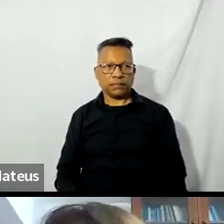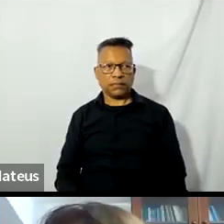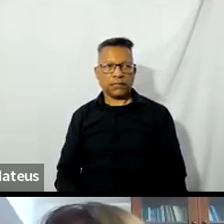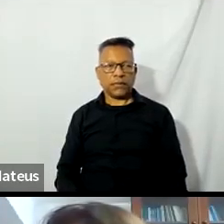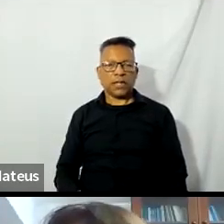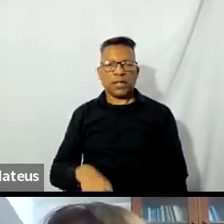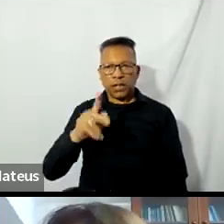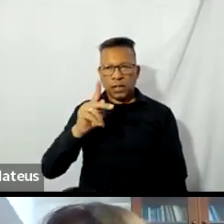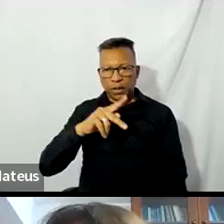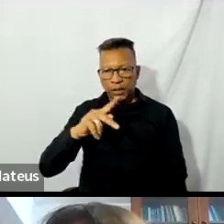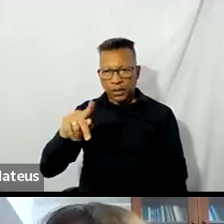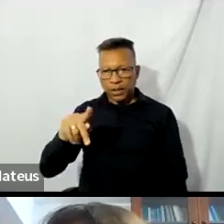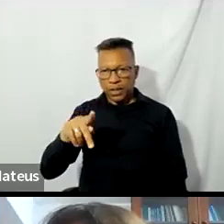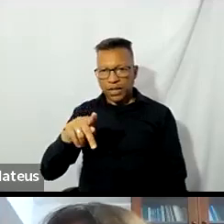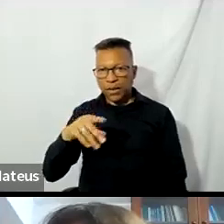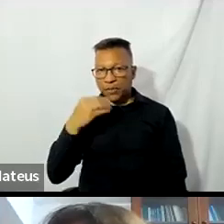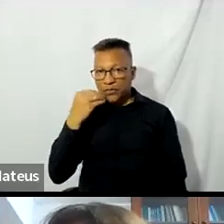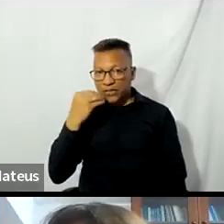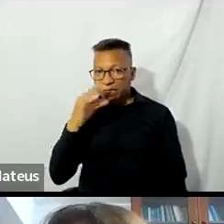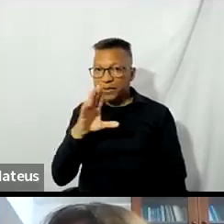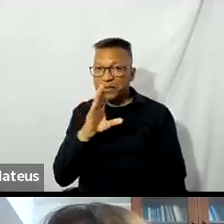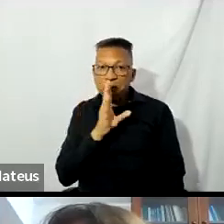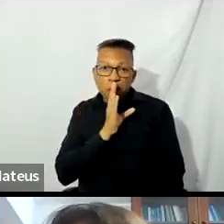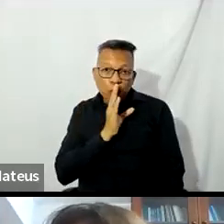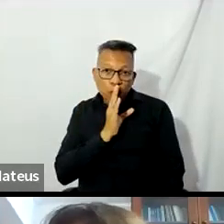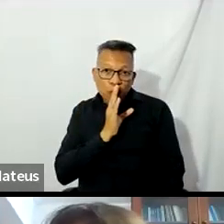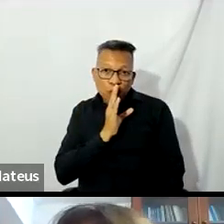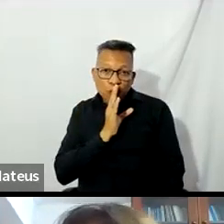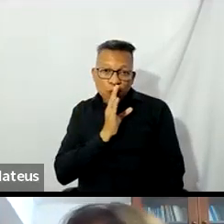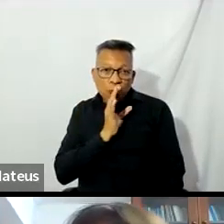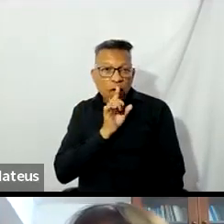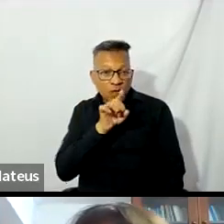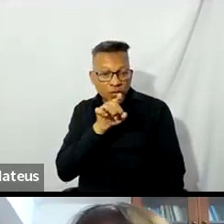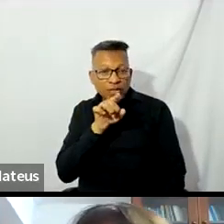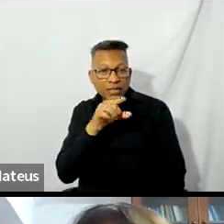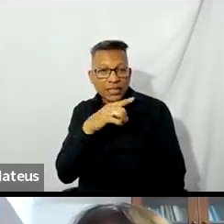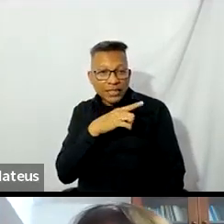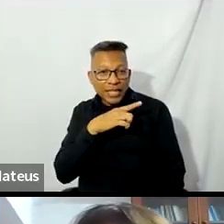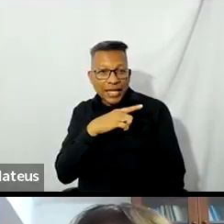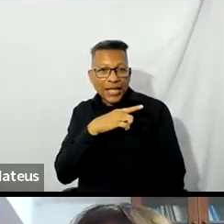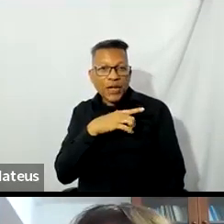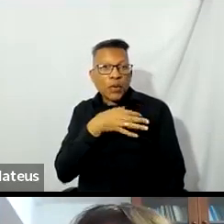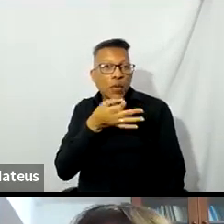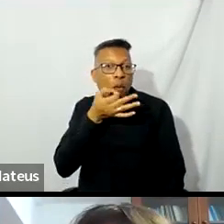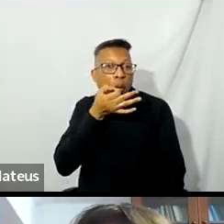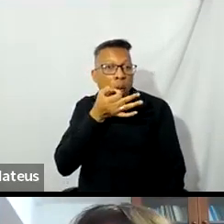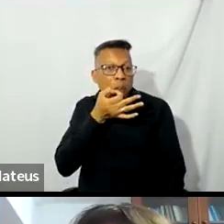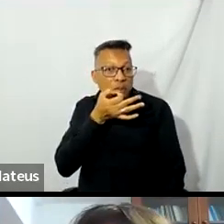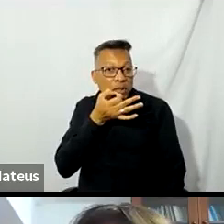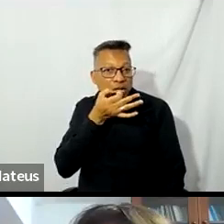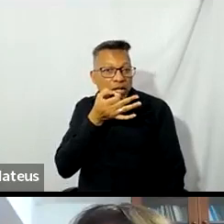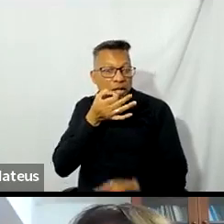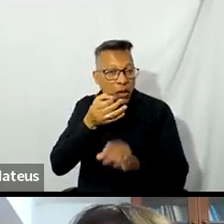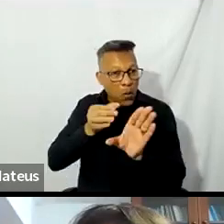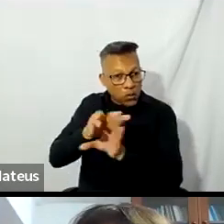A professor. A professor, , 'll A professor